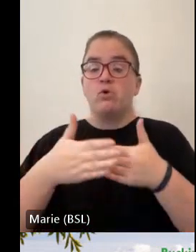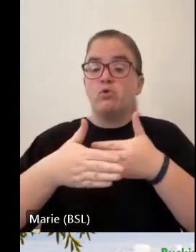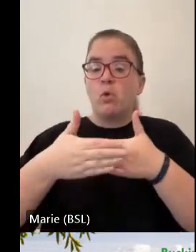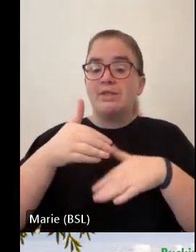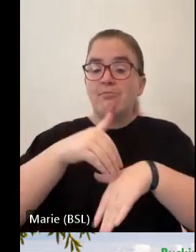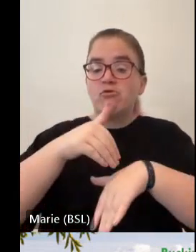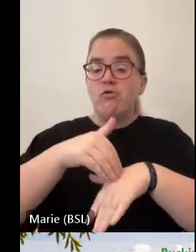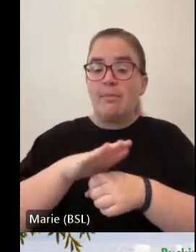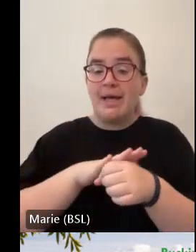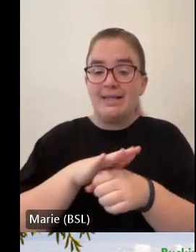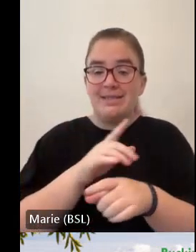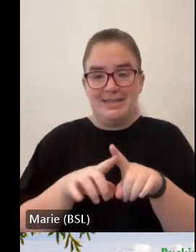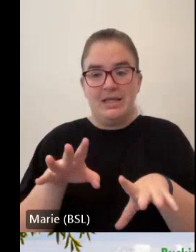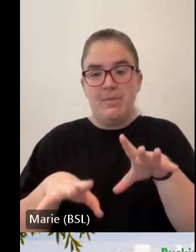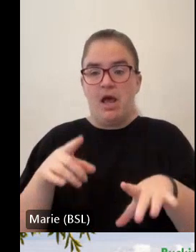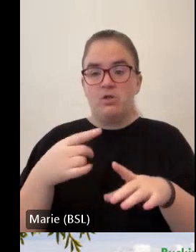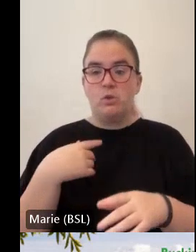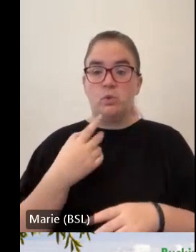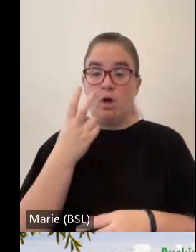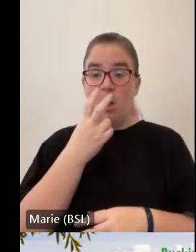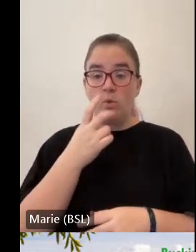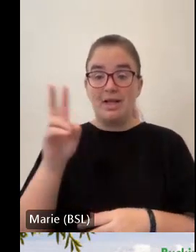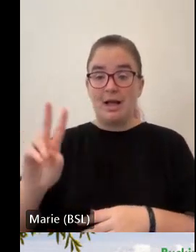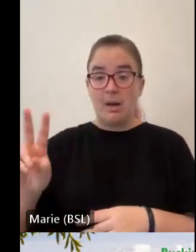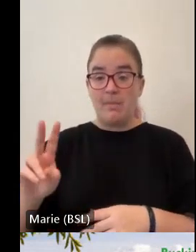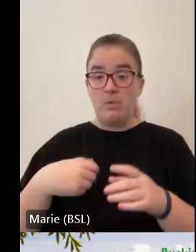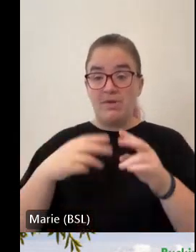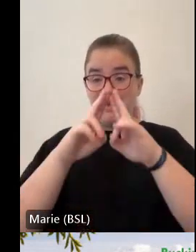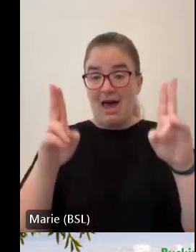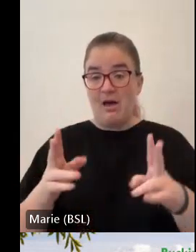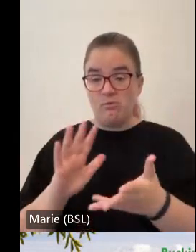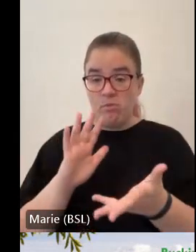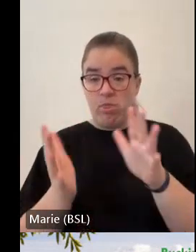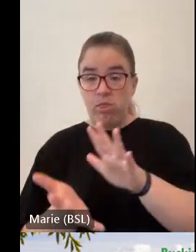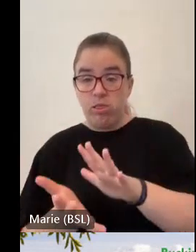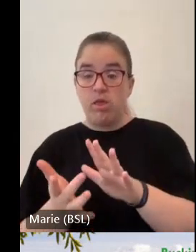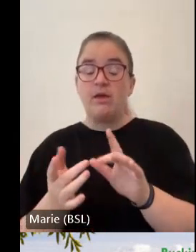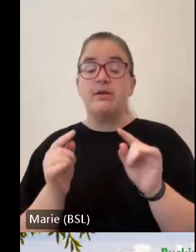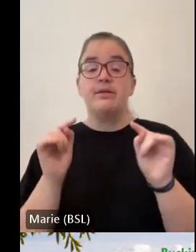doorstep crime cases like that, and we'd produced these stock,